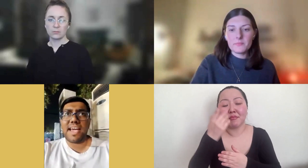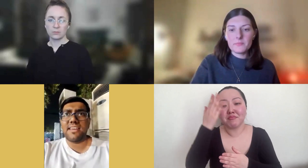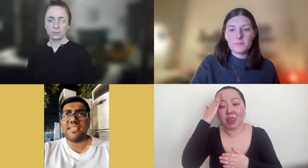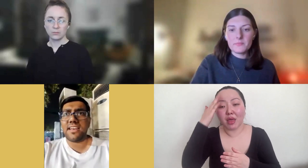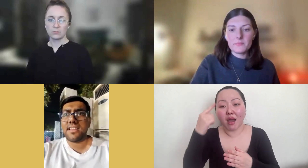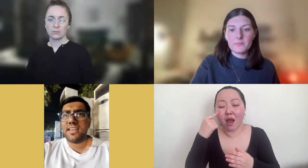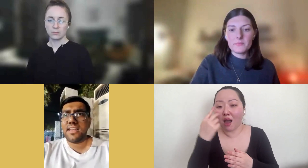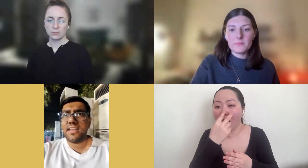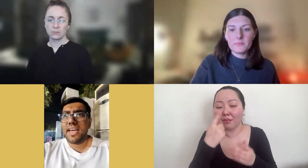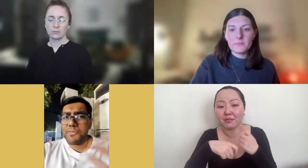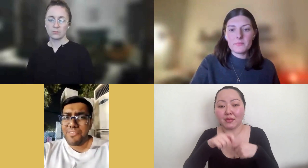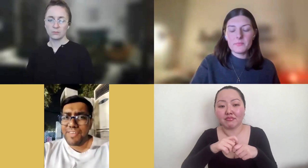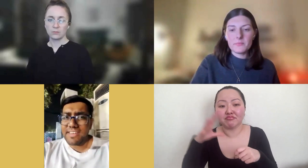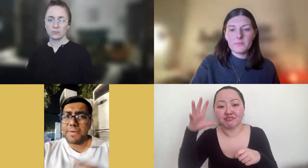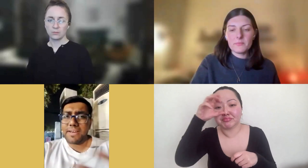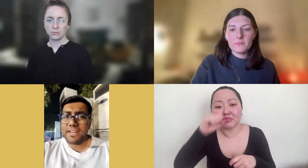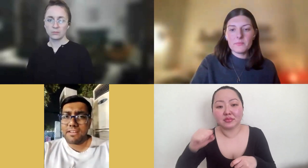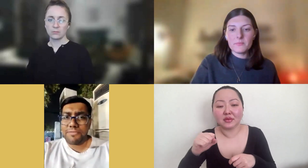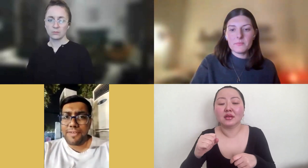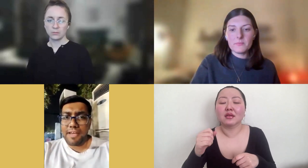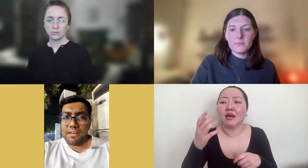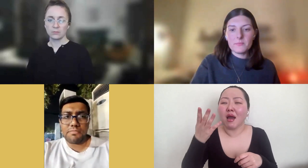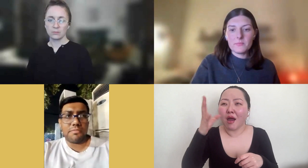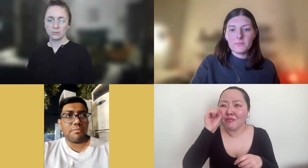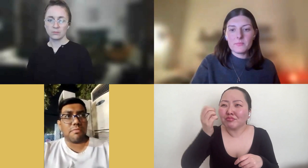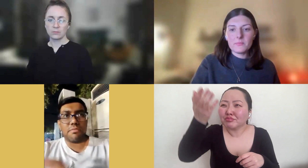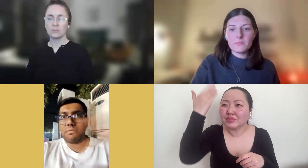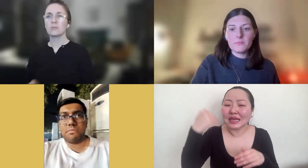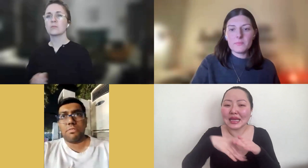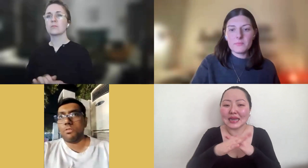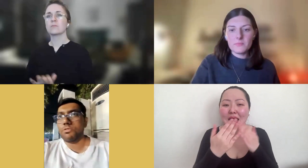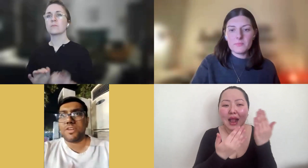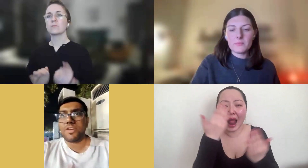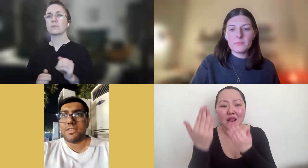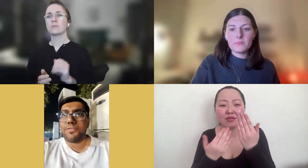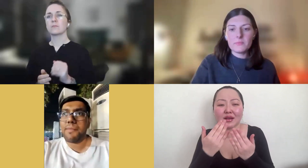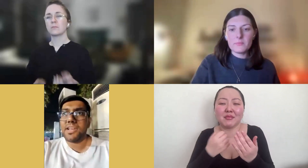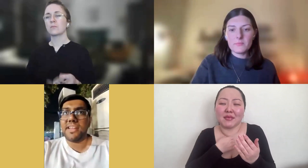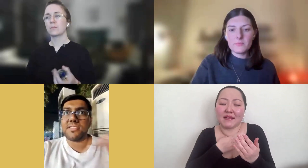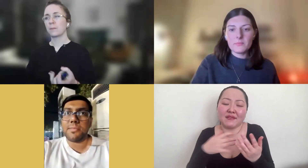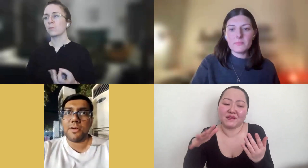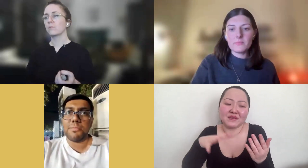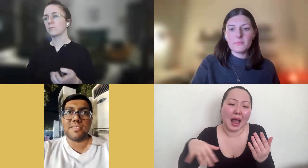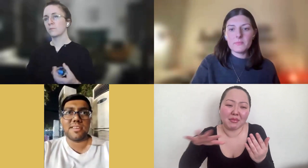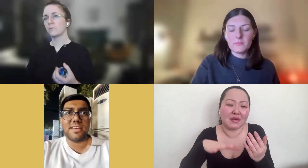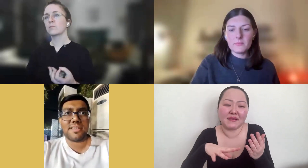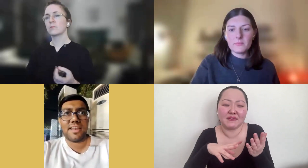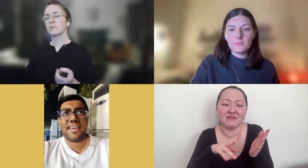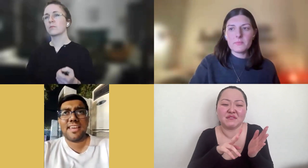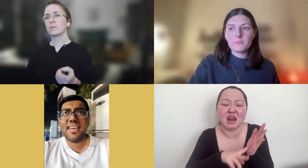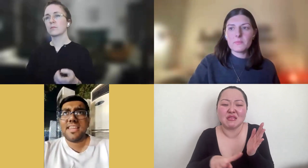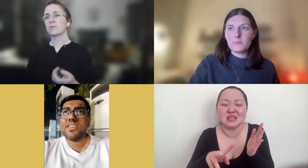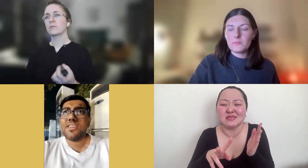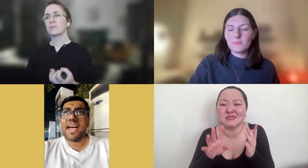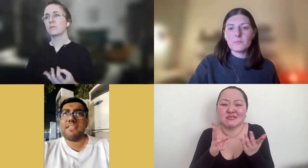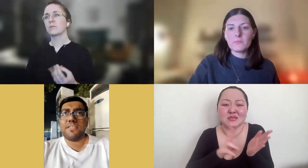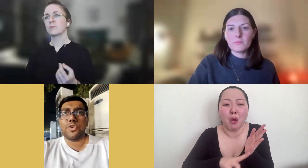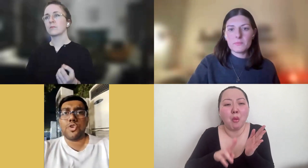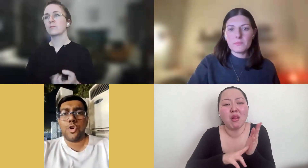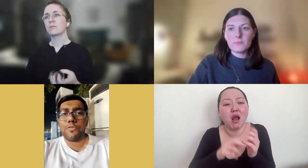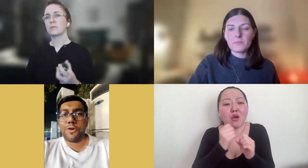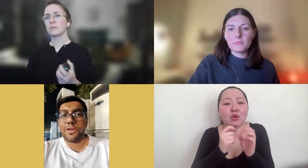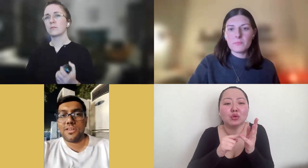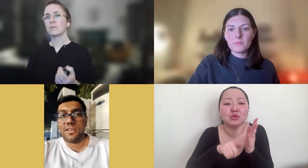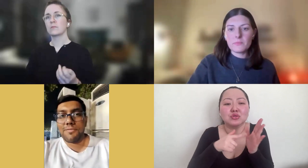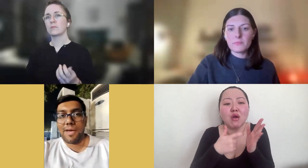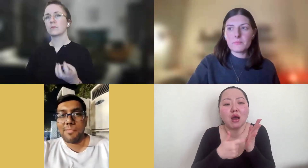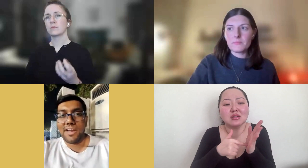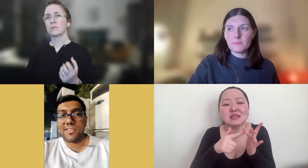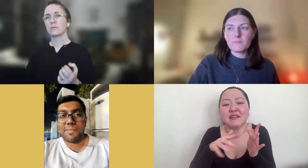the galleries. I come from a very typical Gujarati family, based around business. You go for a family